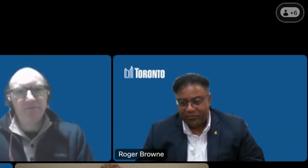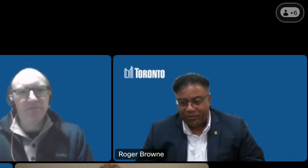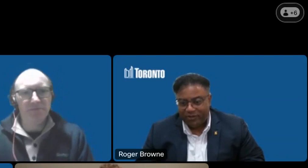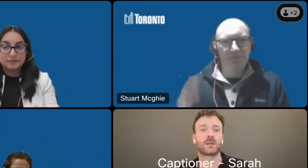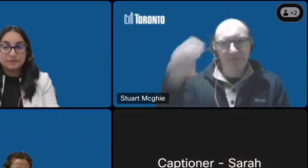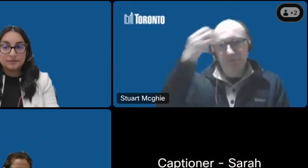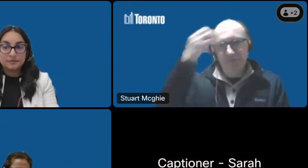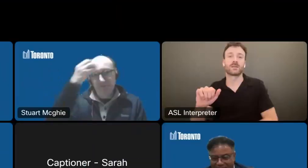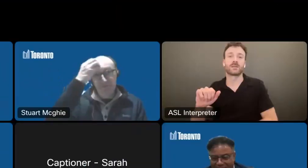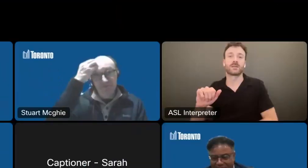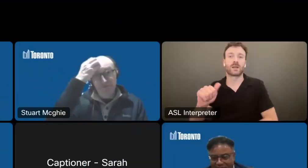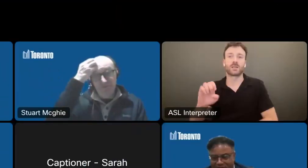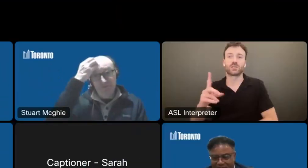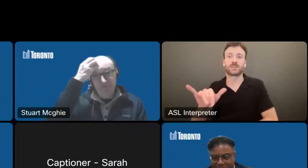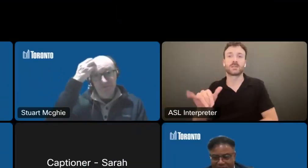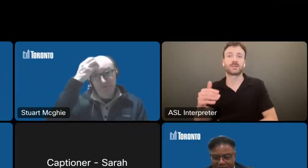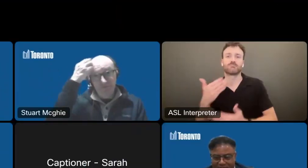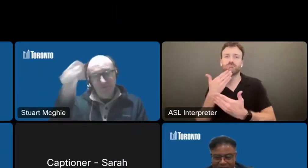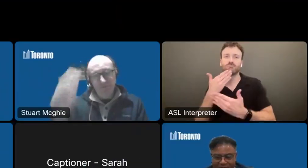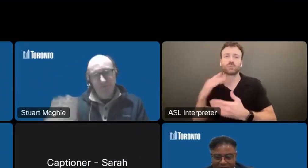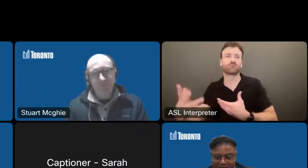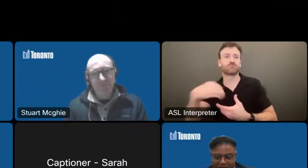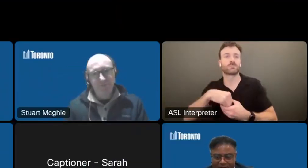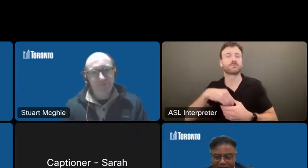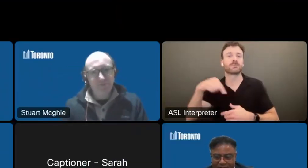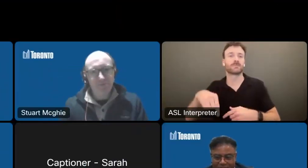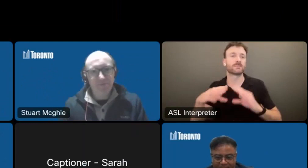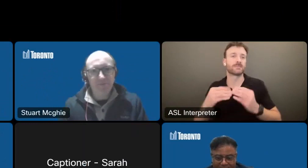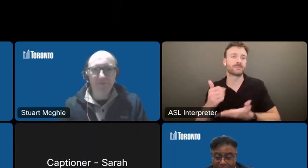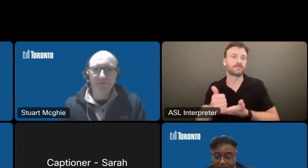Really, really appreciate you guys being on this call and helping out in that regard.